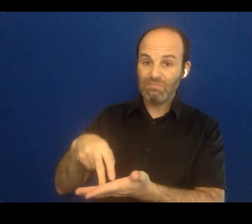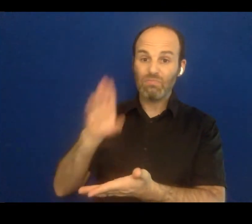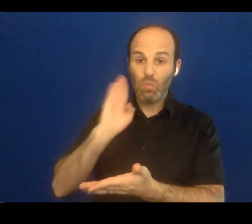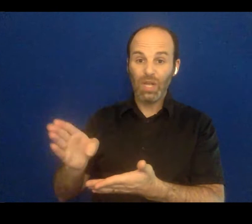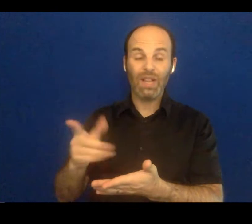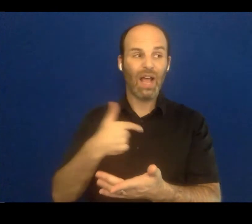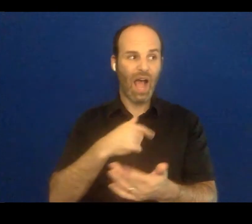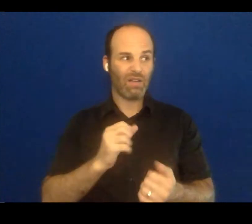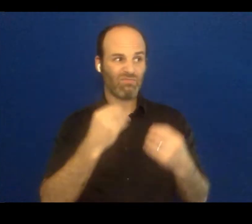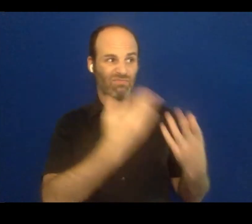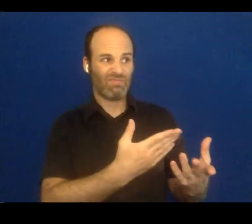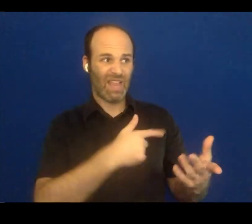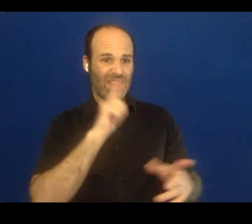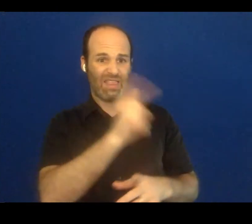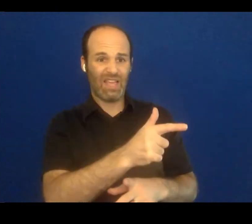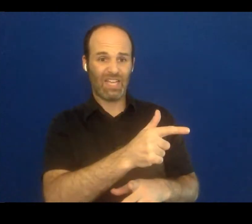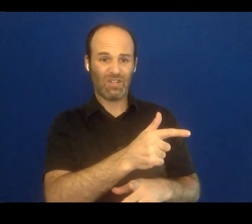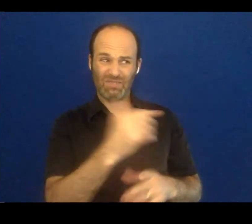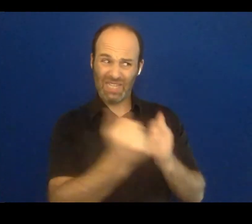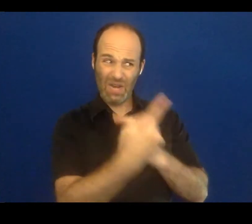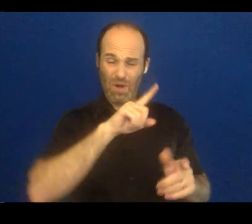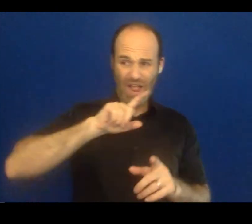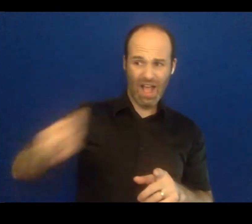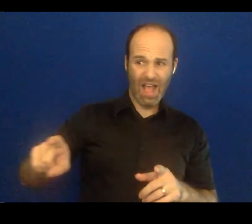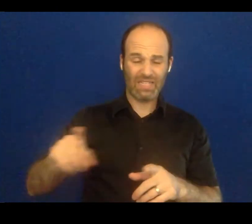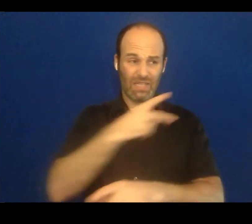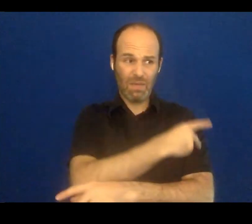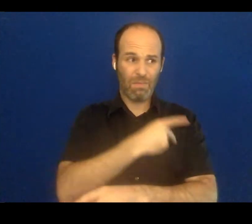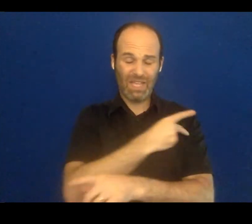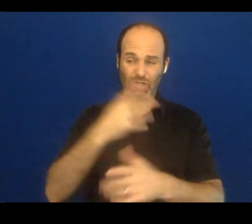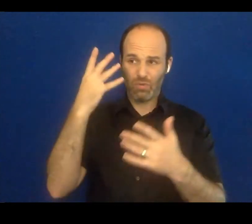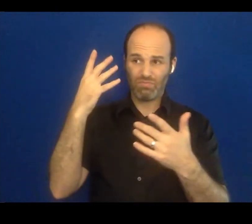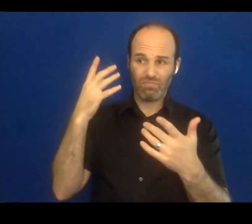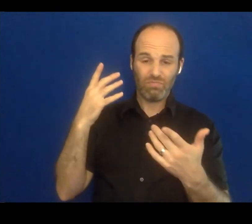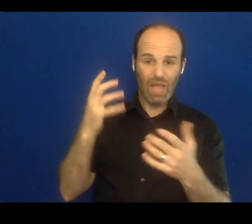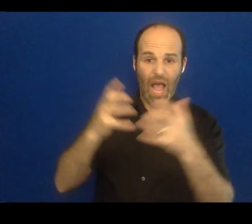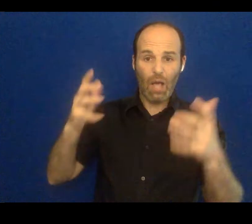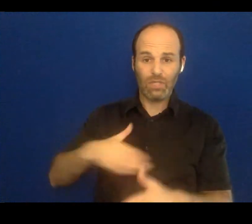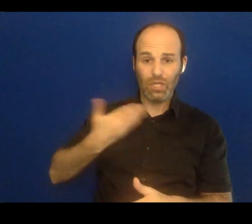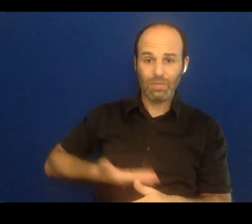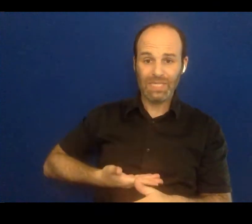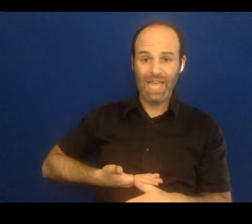I BROUGHT UP TO THE TEAM, HAS ANYONE ASKED THE PATIENT ABOUT BEING UPSET NOT GETTING UP AND